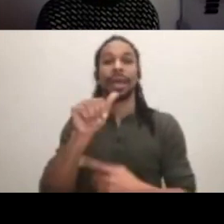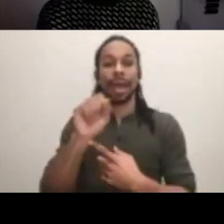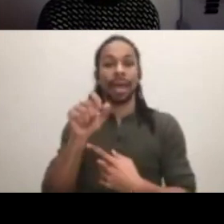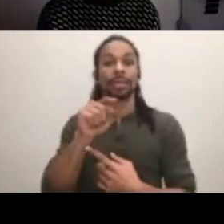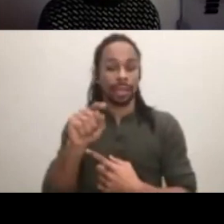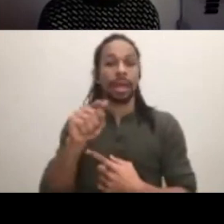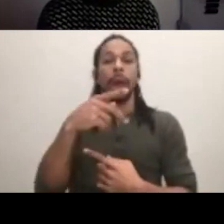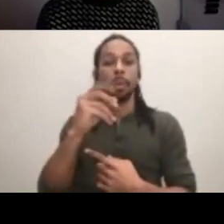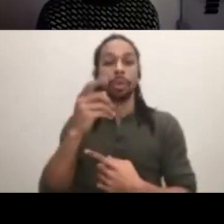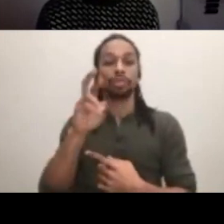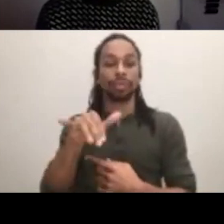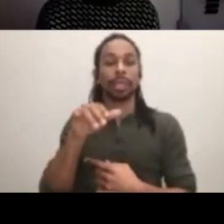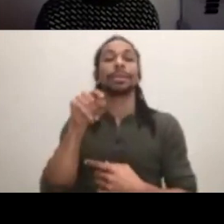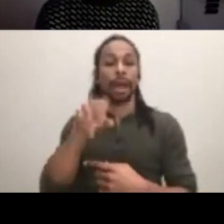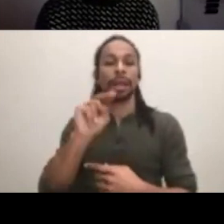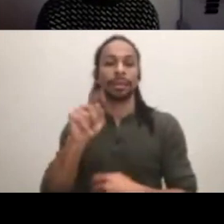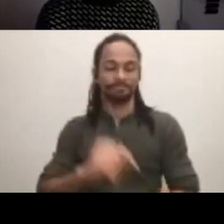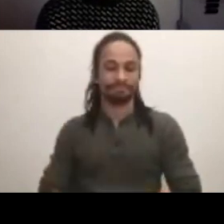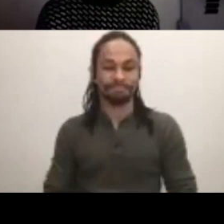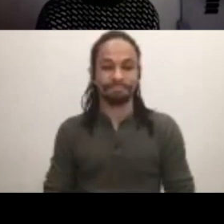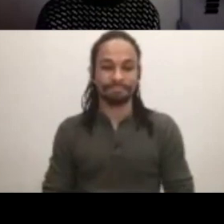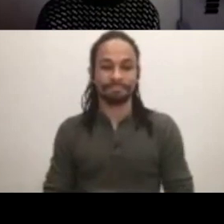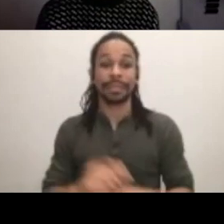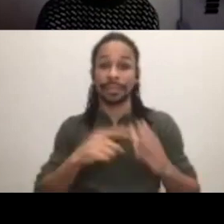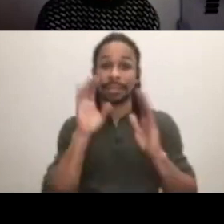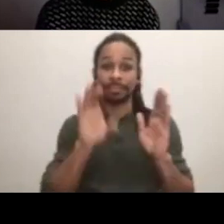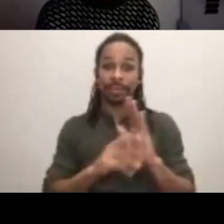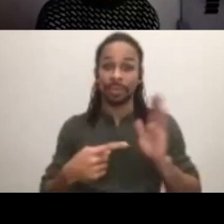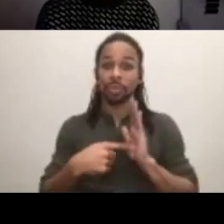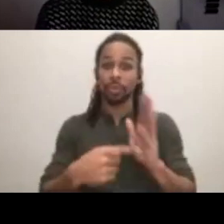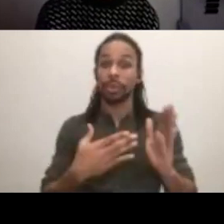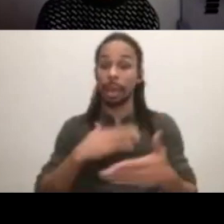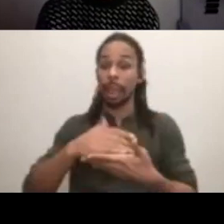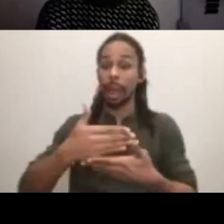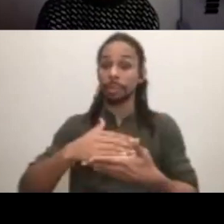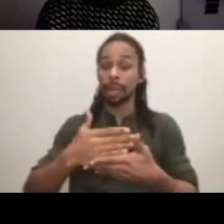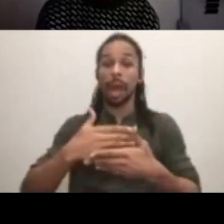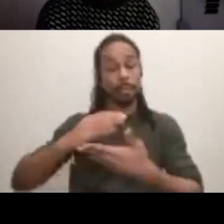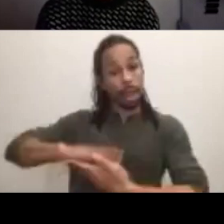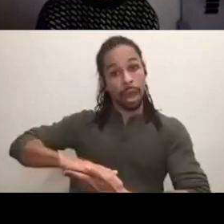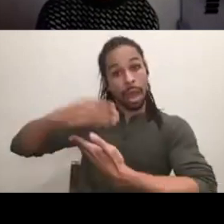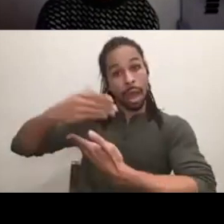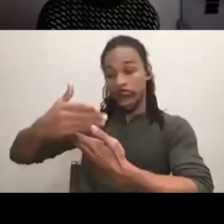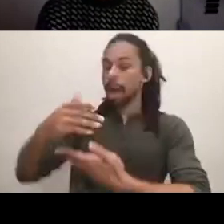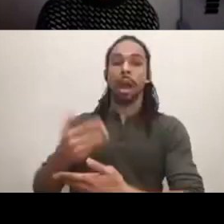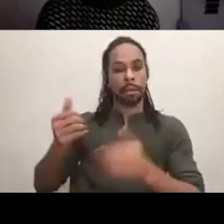that bucket hat." which, agreed. Would love for the whole Alt-text Poetry team to have